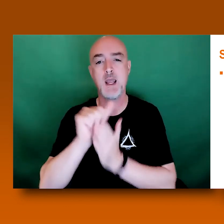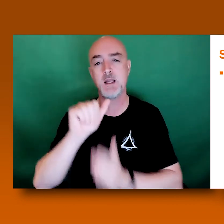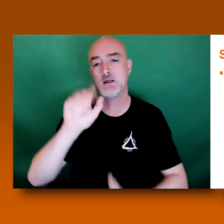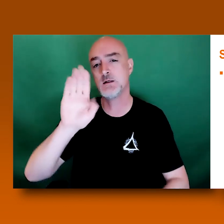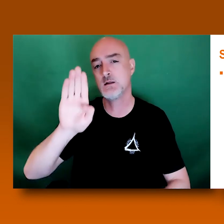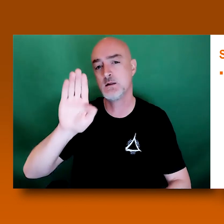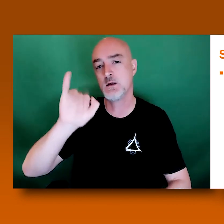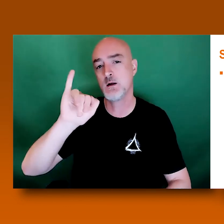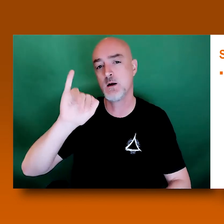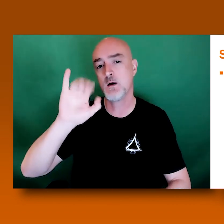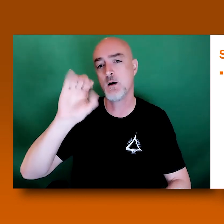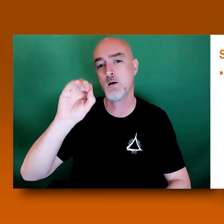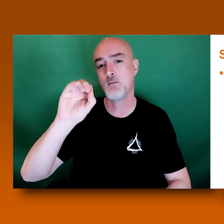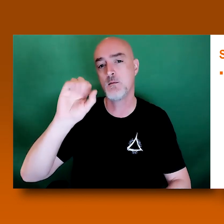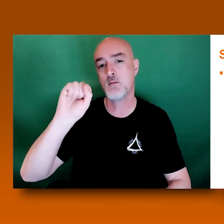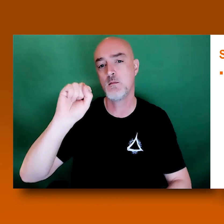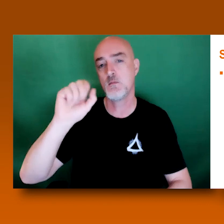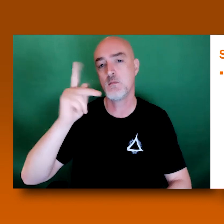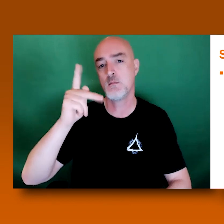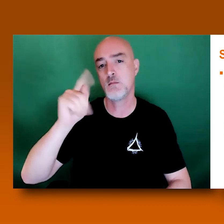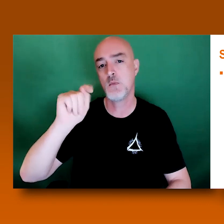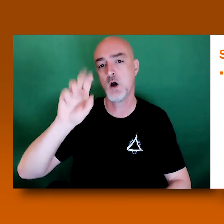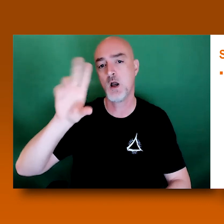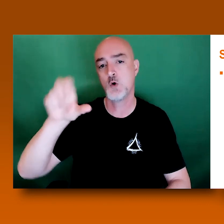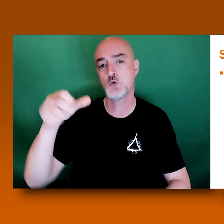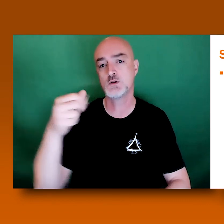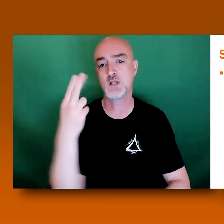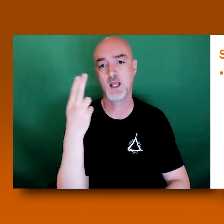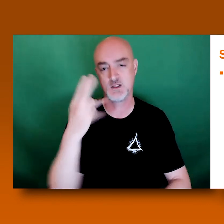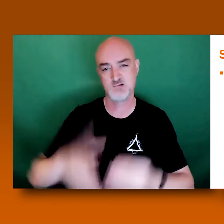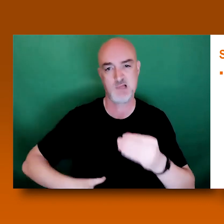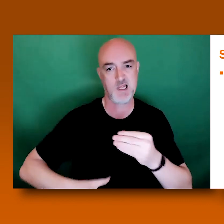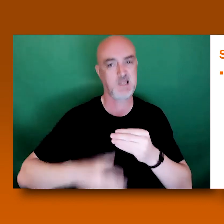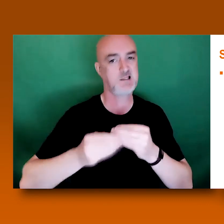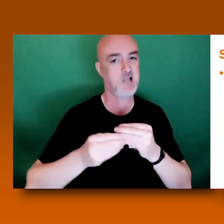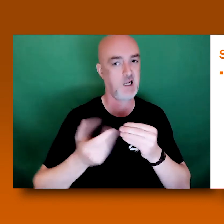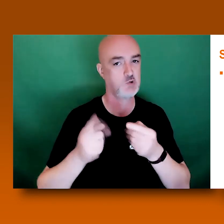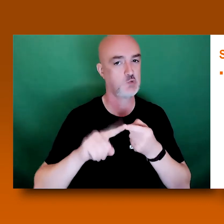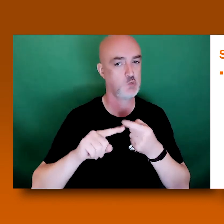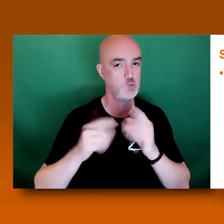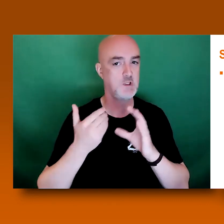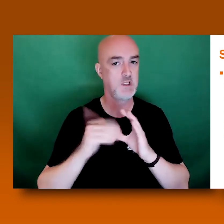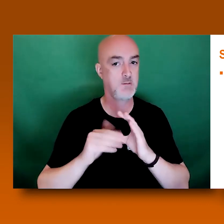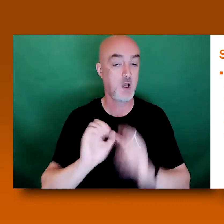And also your two-page bio sketch. Make sure to include that as well in the email